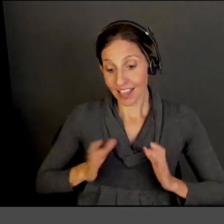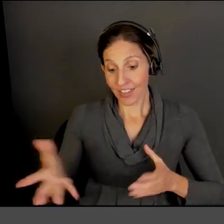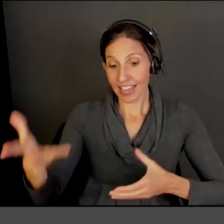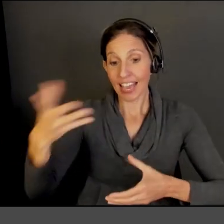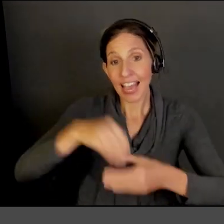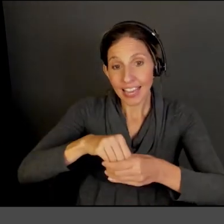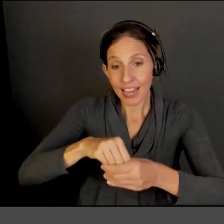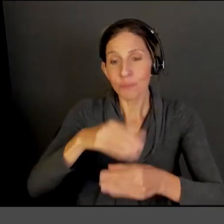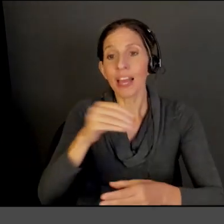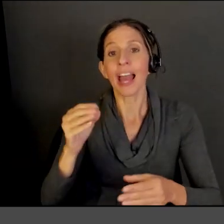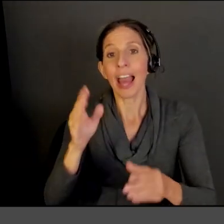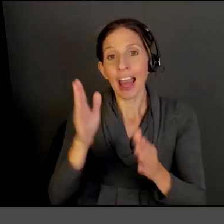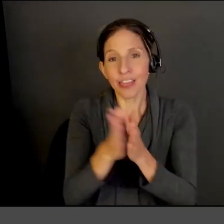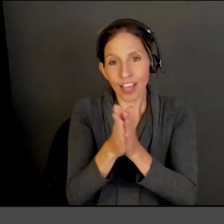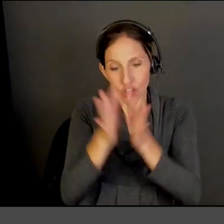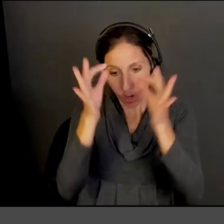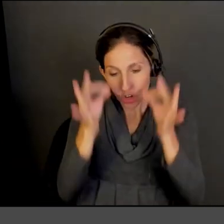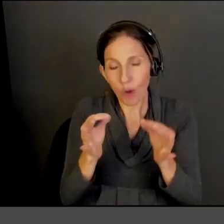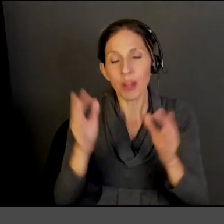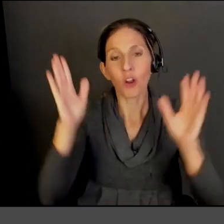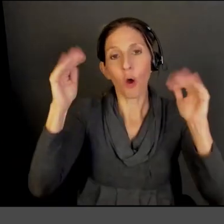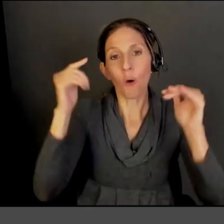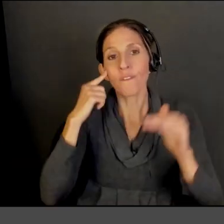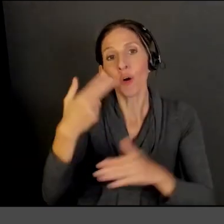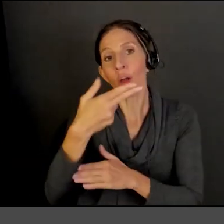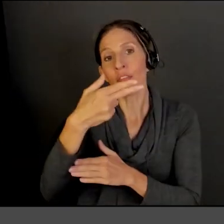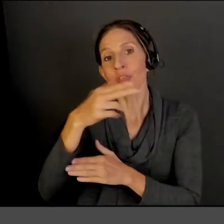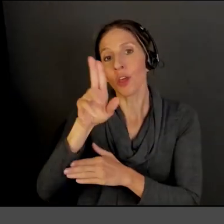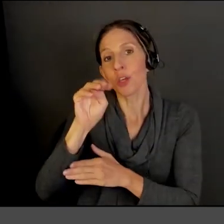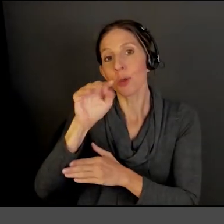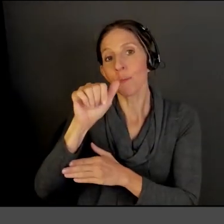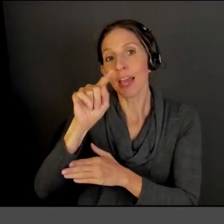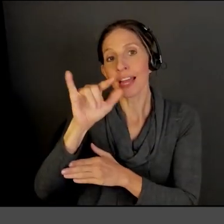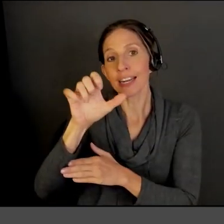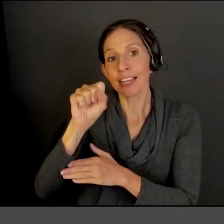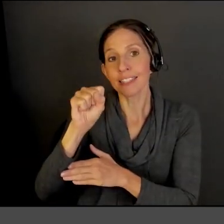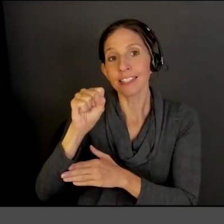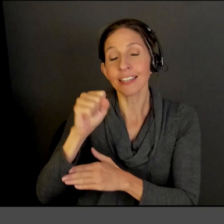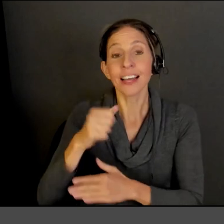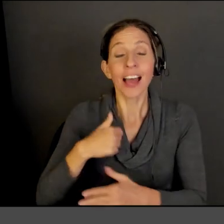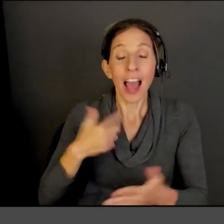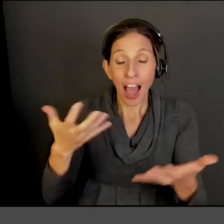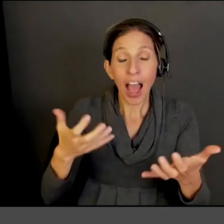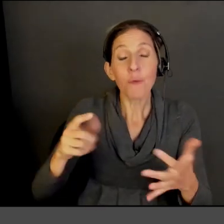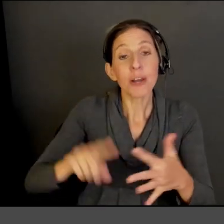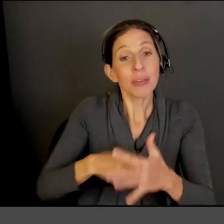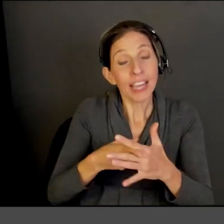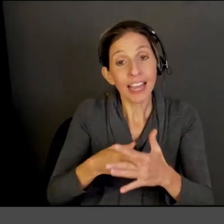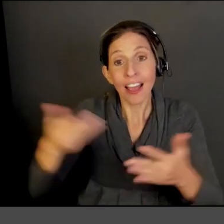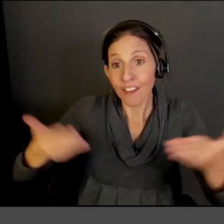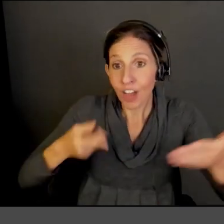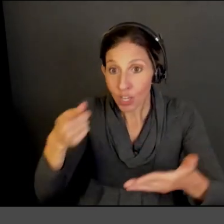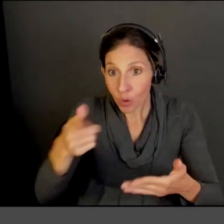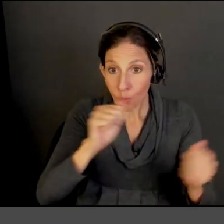I'D LIKE TO BEGIN BY INVITING ALL OF YOU TO SAY HELLO AND WHO YOU ARE IN THE CHAT, WHICH IS ALREADY HAPPENING.